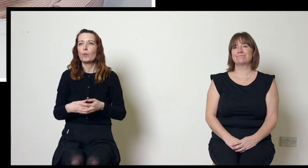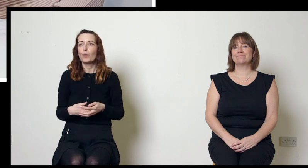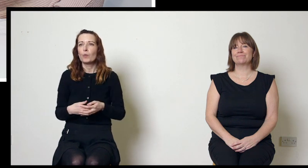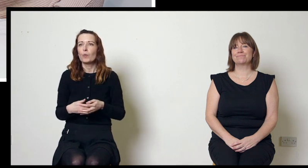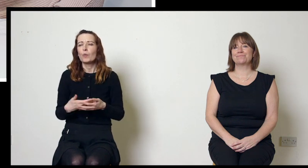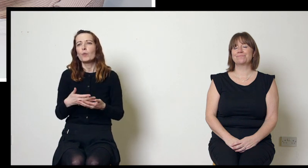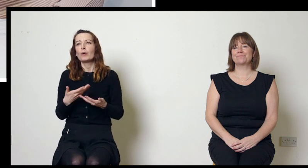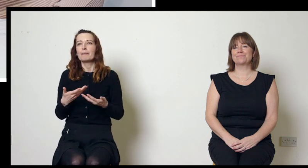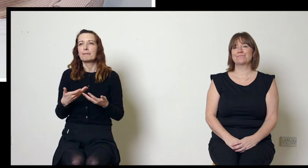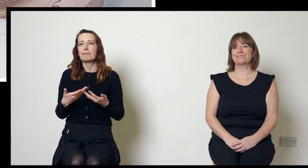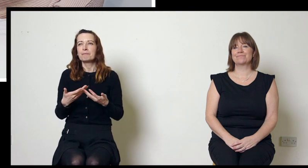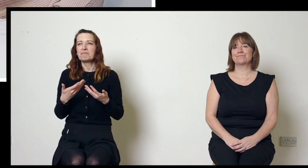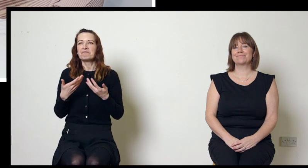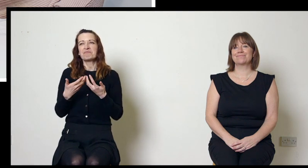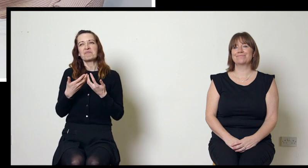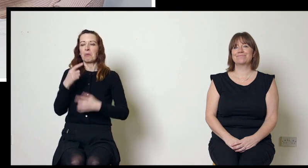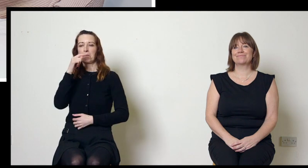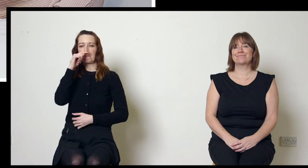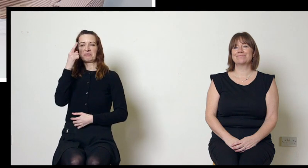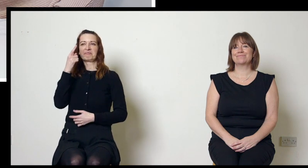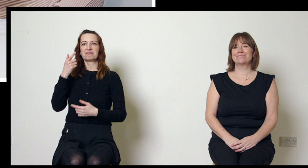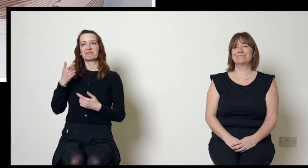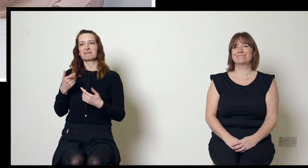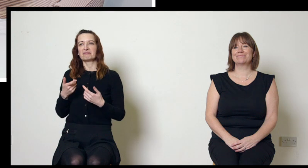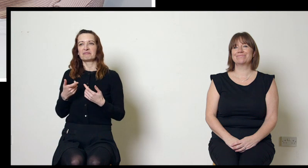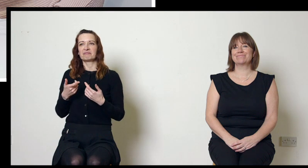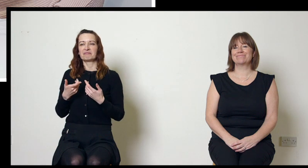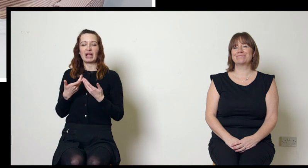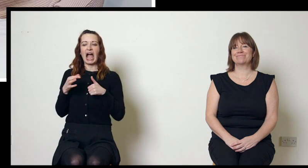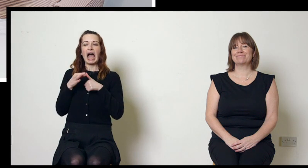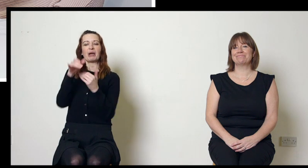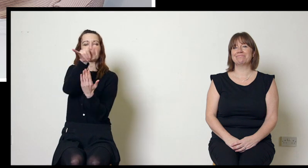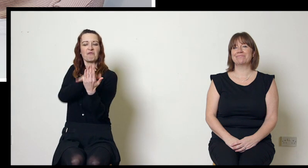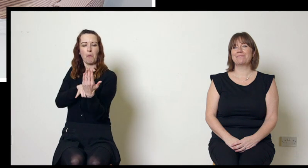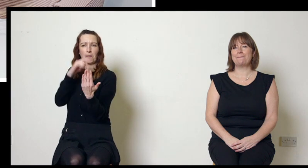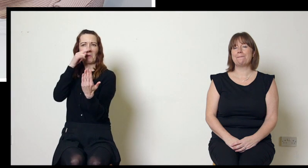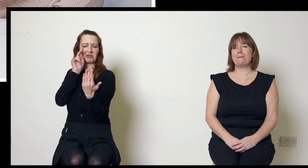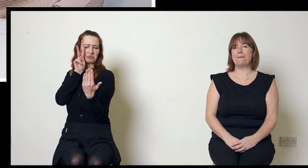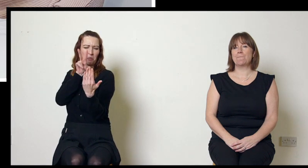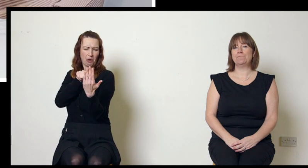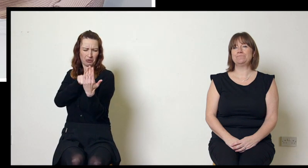you know, highfalutin application to someone that is, you know,